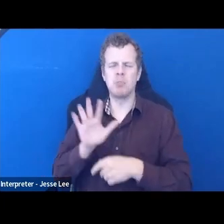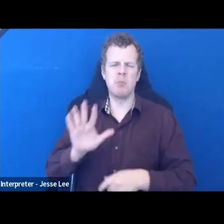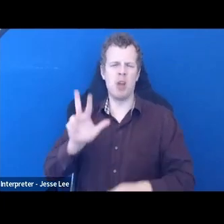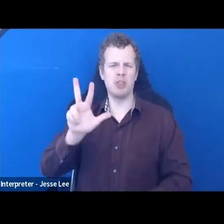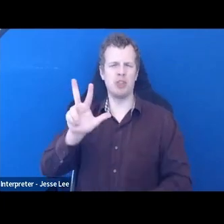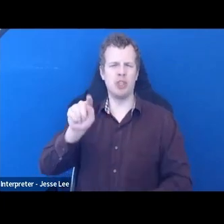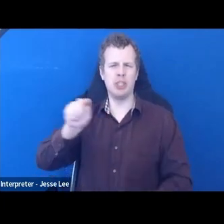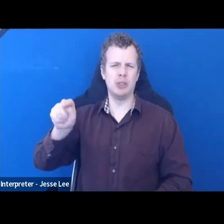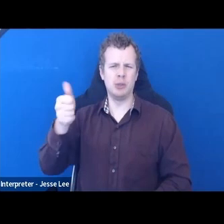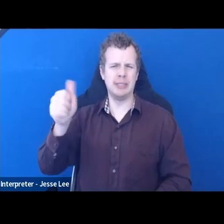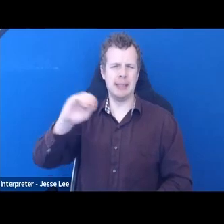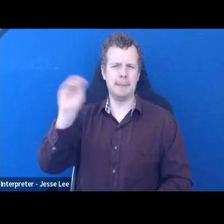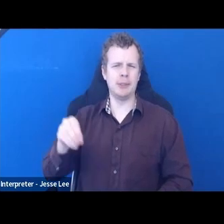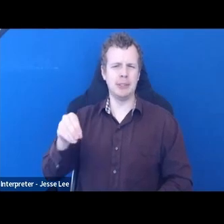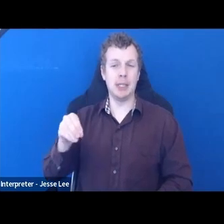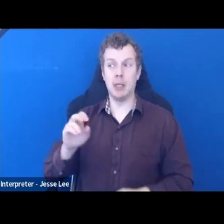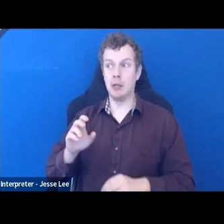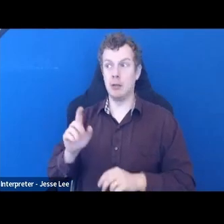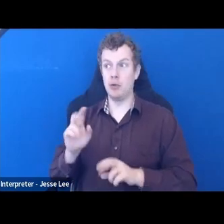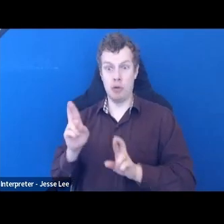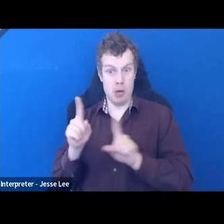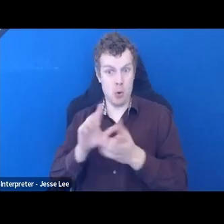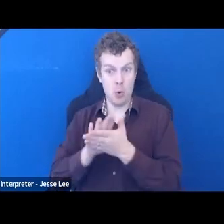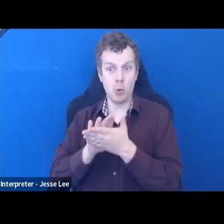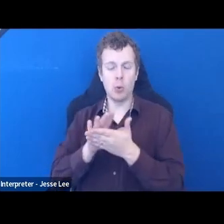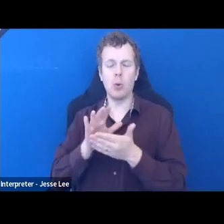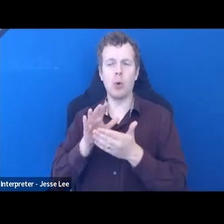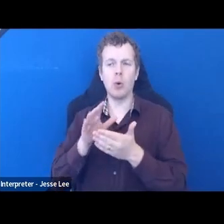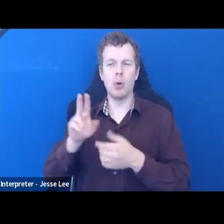in that school age population would be more comfortable.